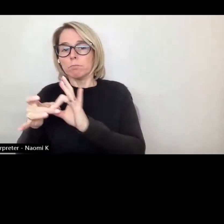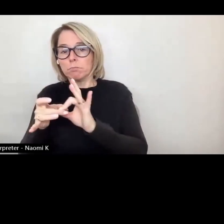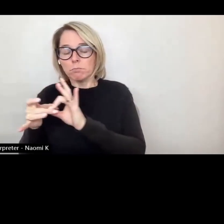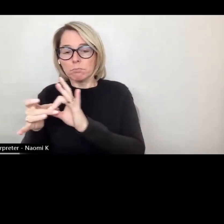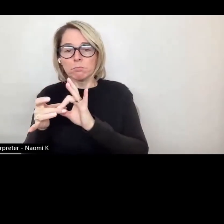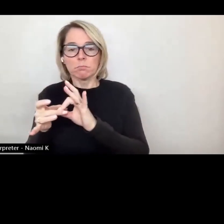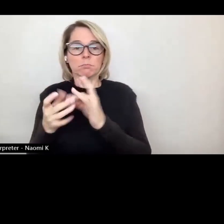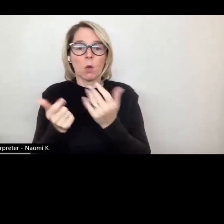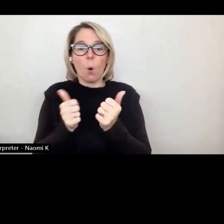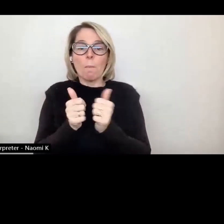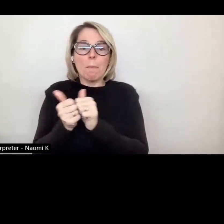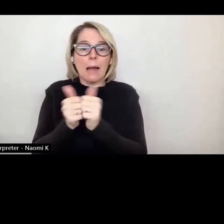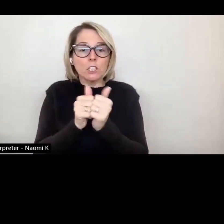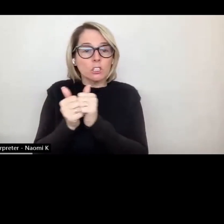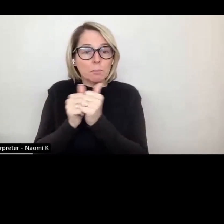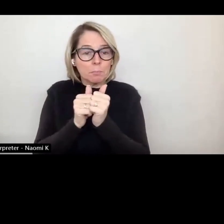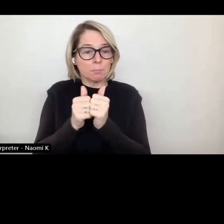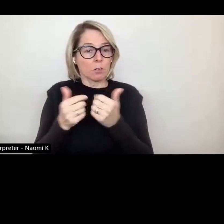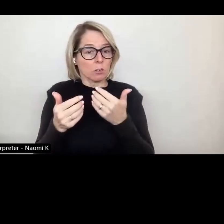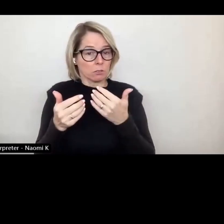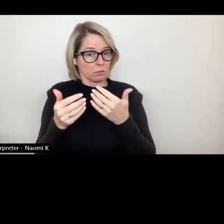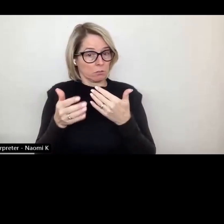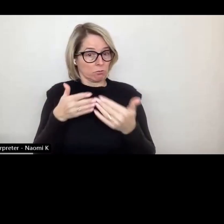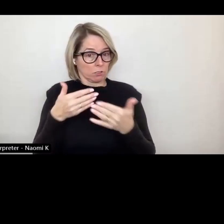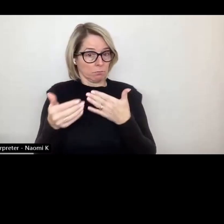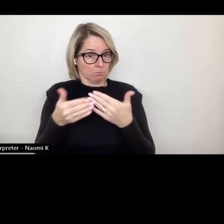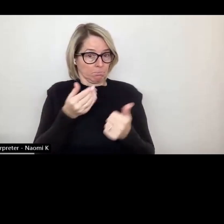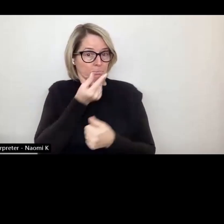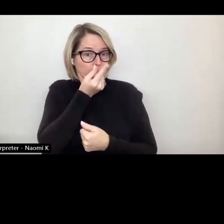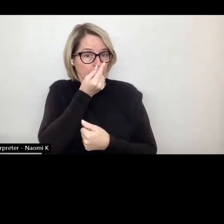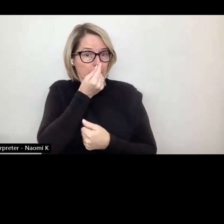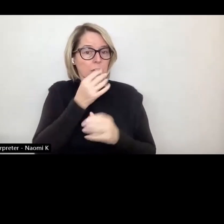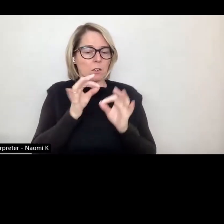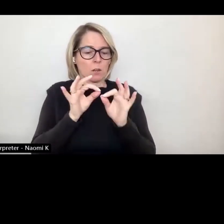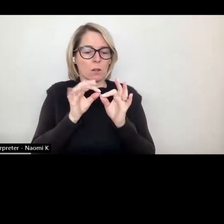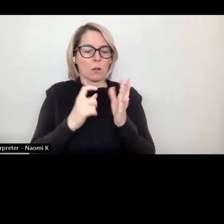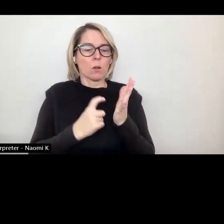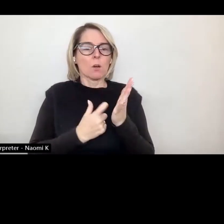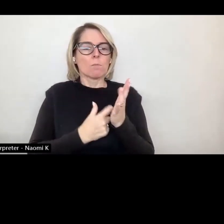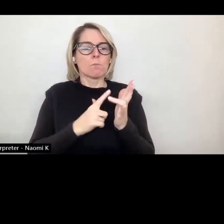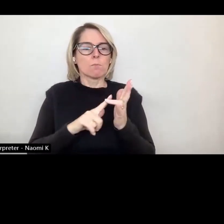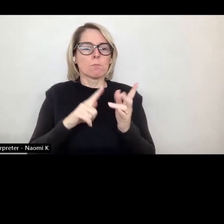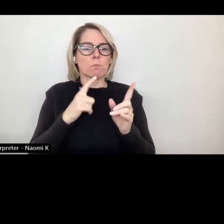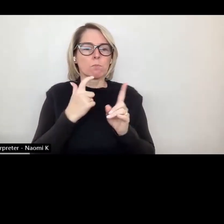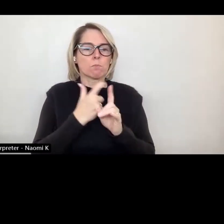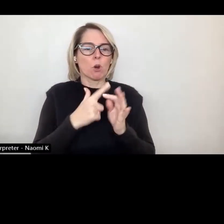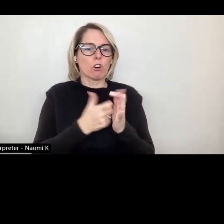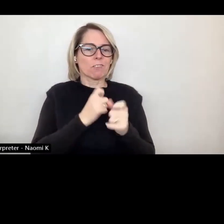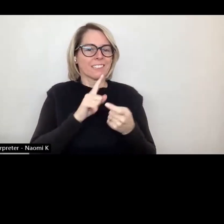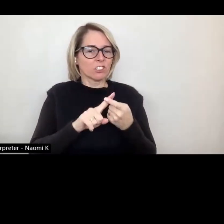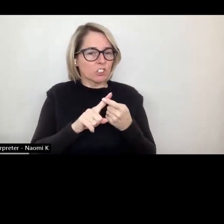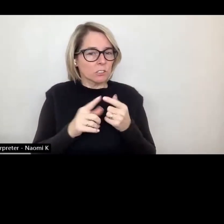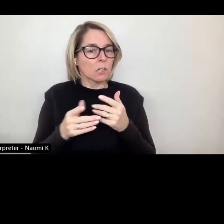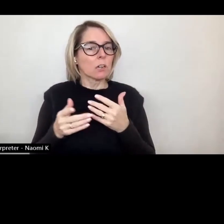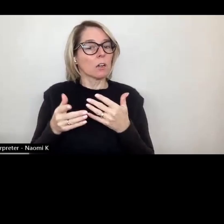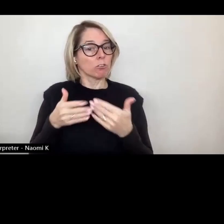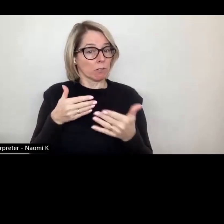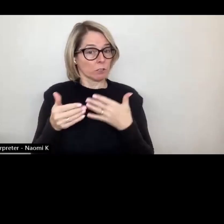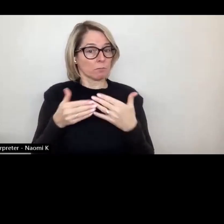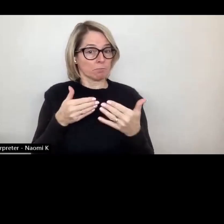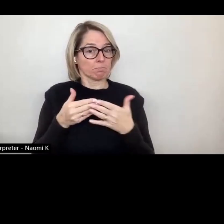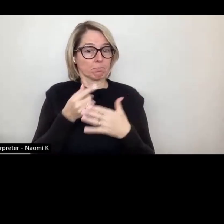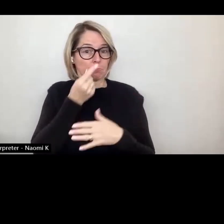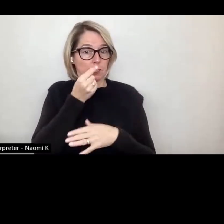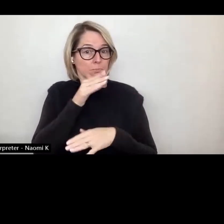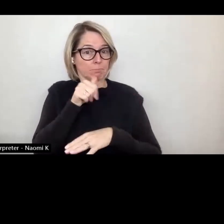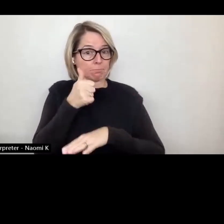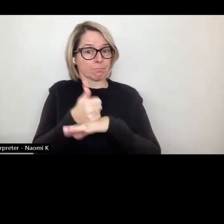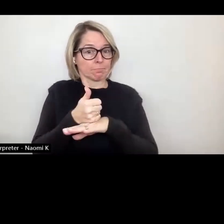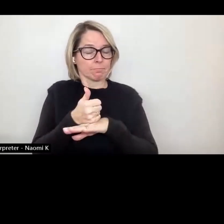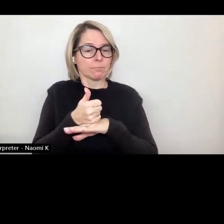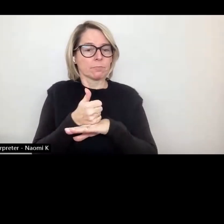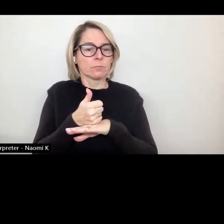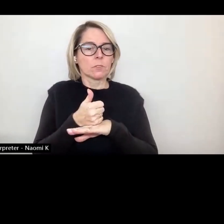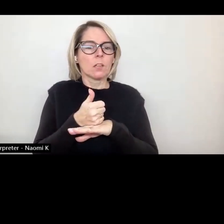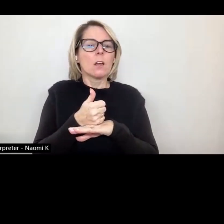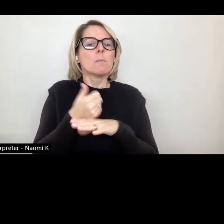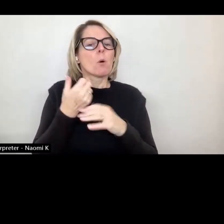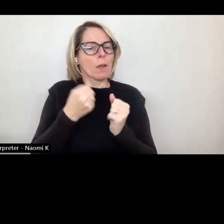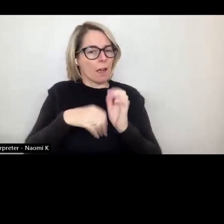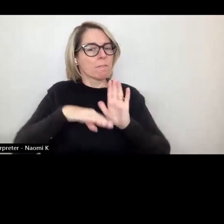There are some rules around that, but we would expect that all providers have relationships that will enable them to deliver services in their service area.